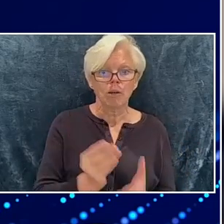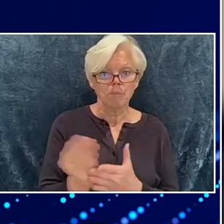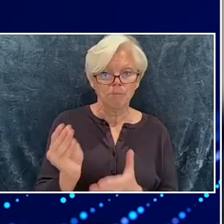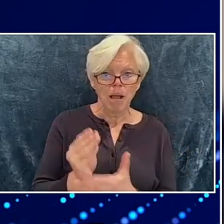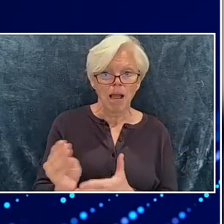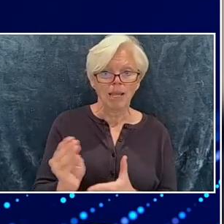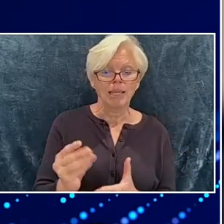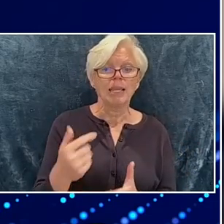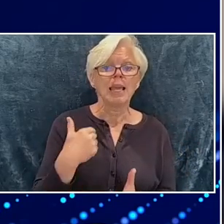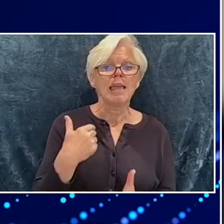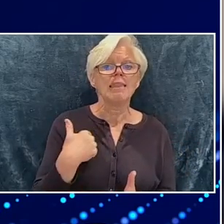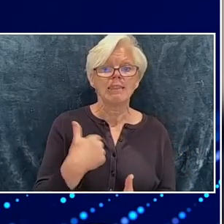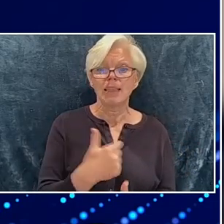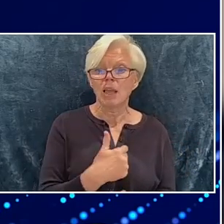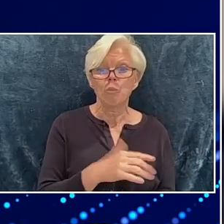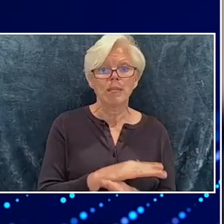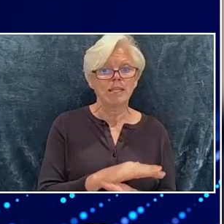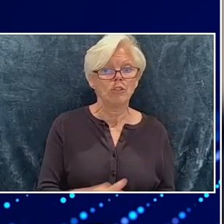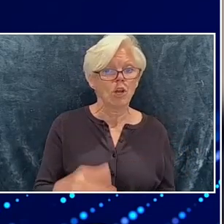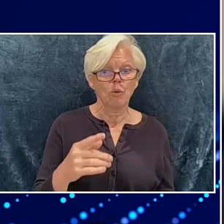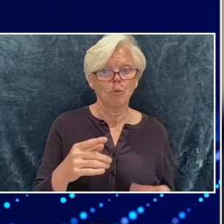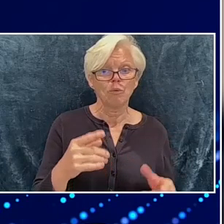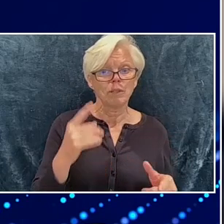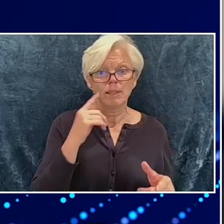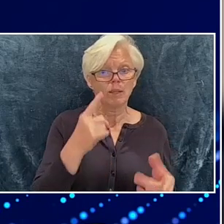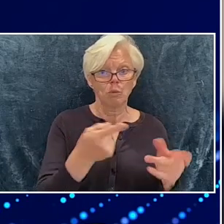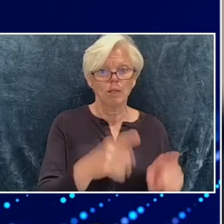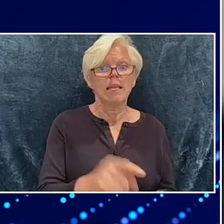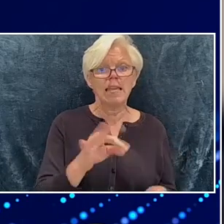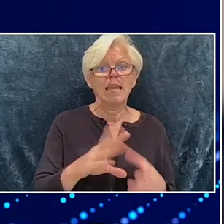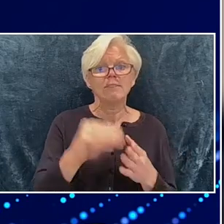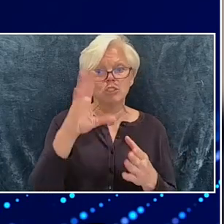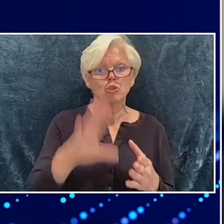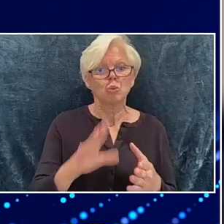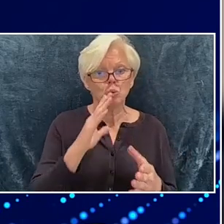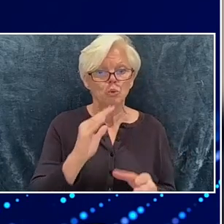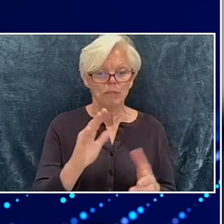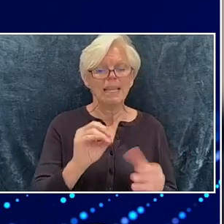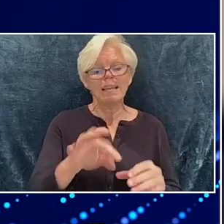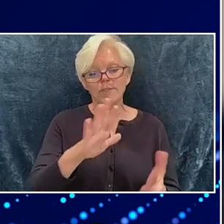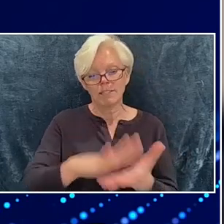not think will occur if student- if schools are restricted to an opt-in only